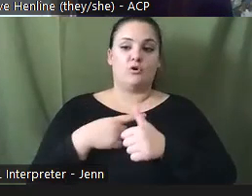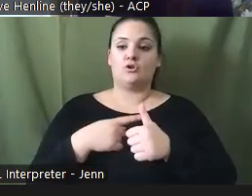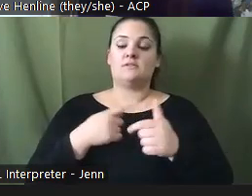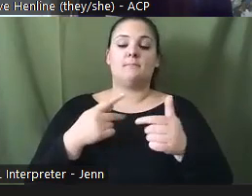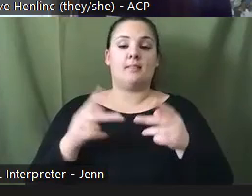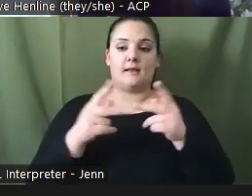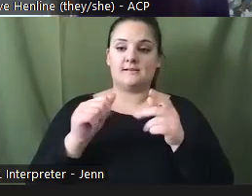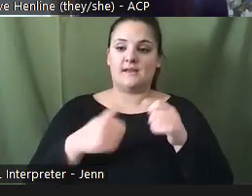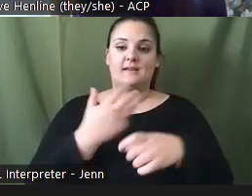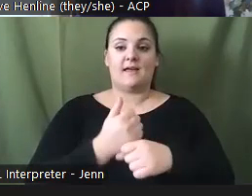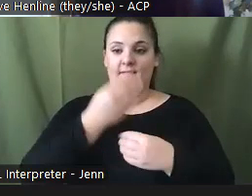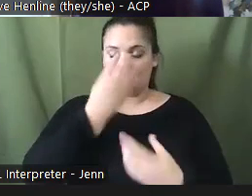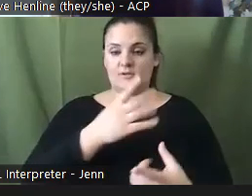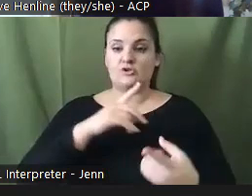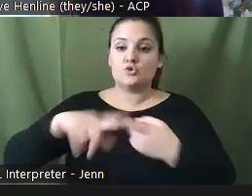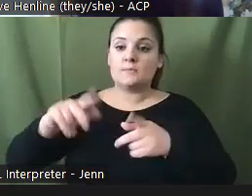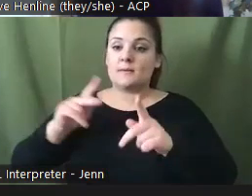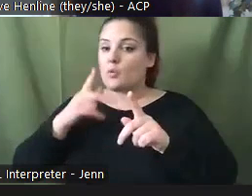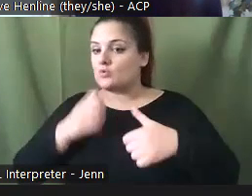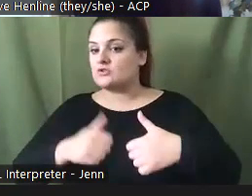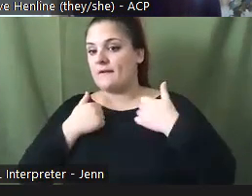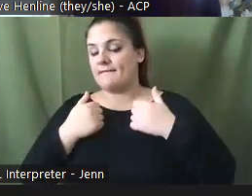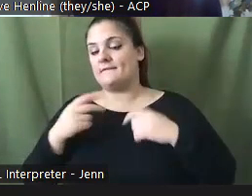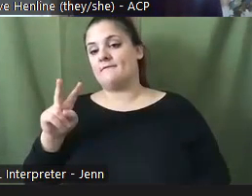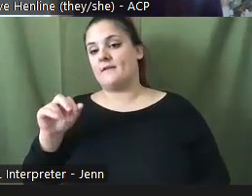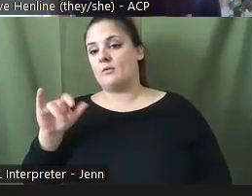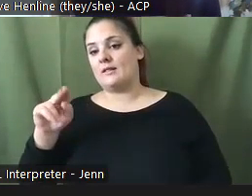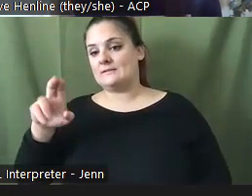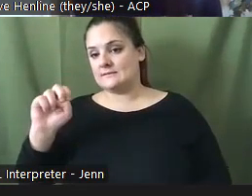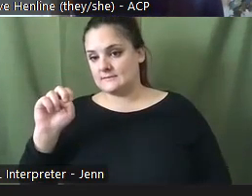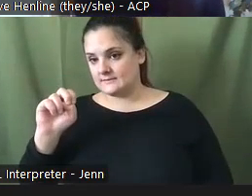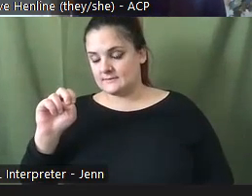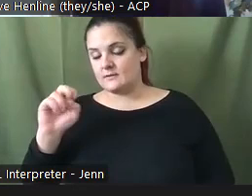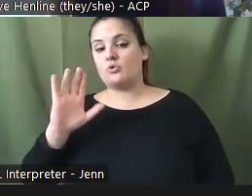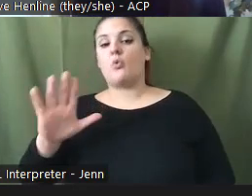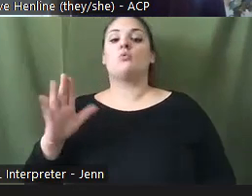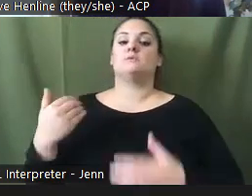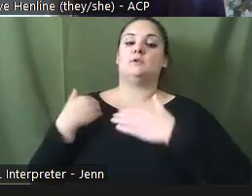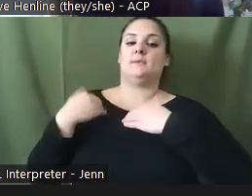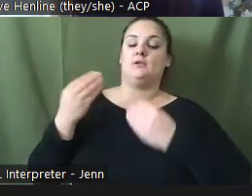survivors of violence. It's your responsibility to provide information about the program and